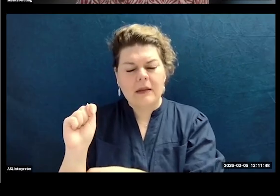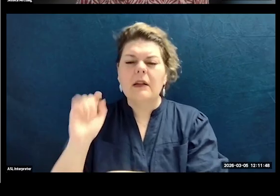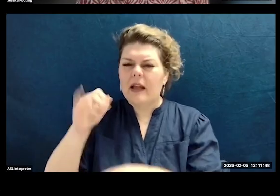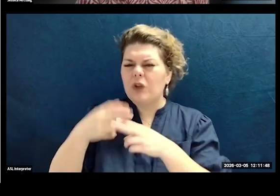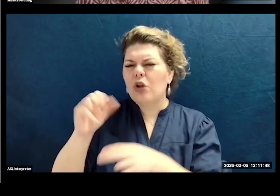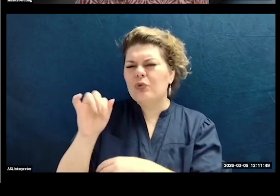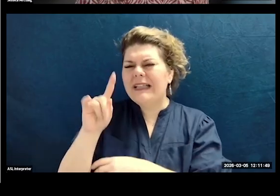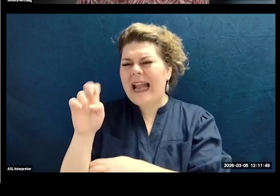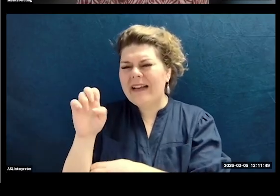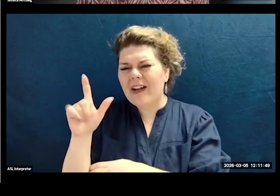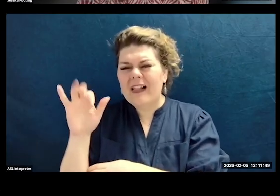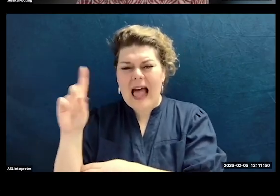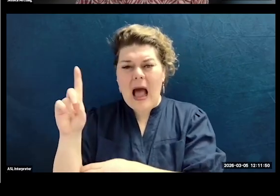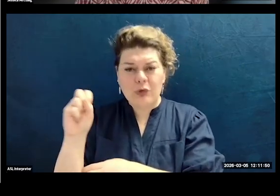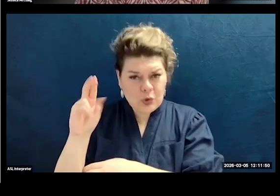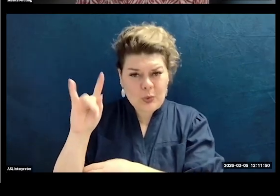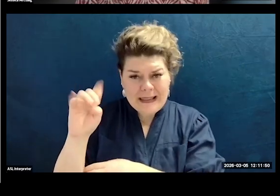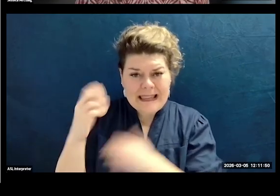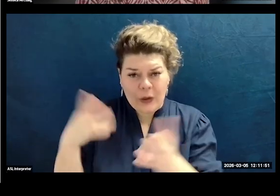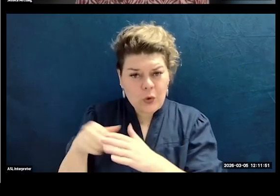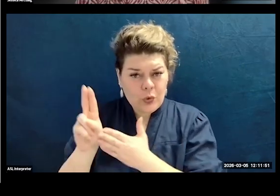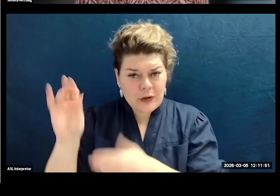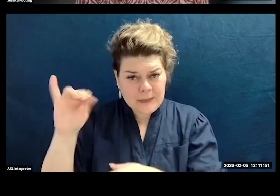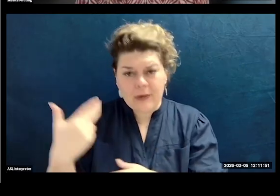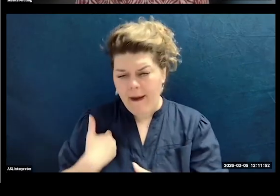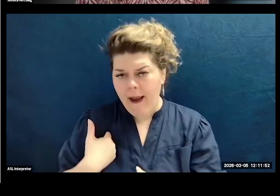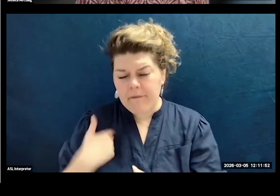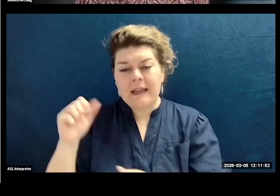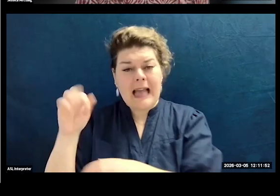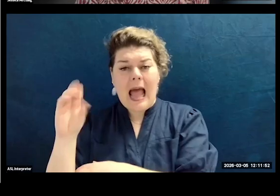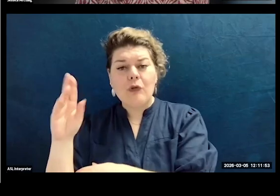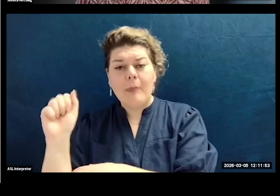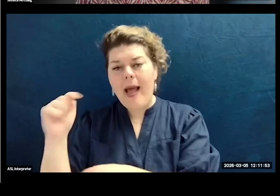as part of our enterprise systems at U of M, and Acrobat provides those advanced editing tools.